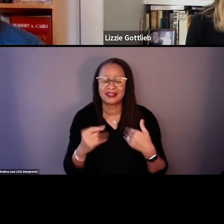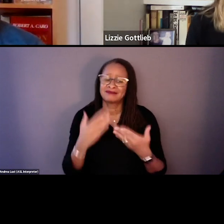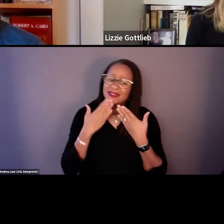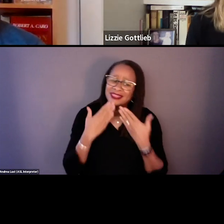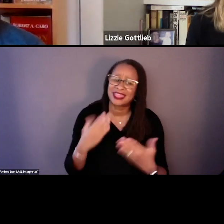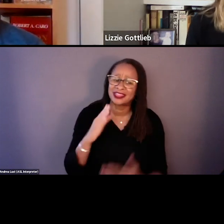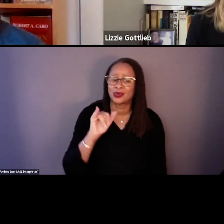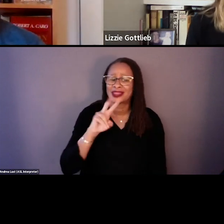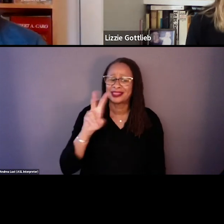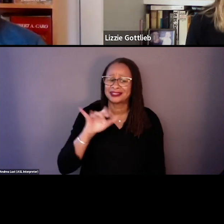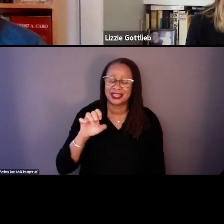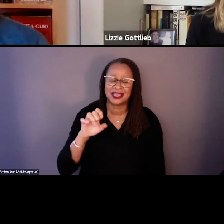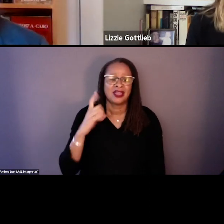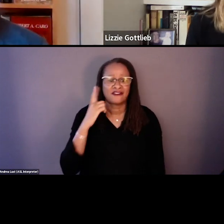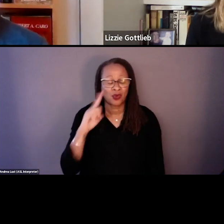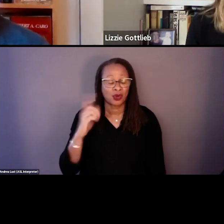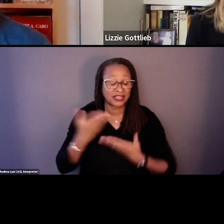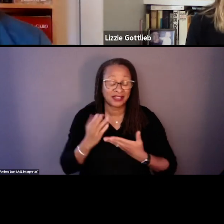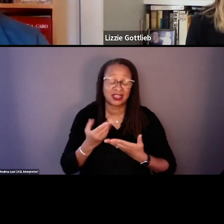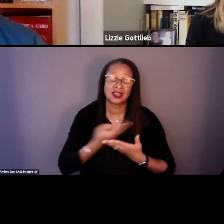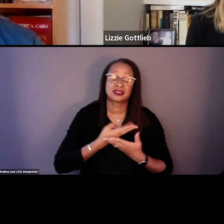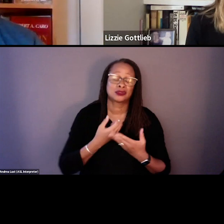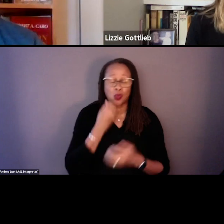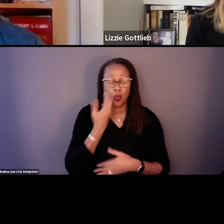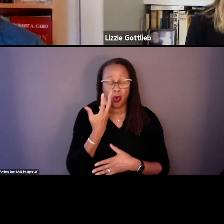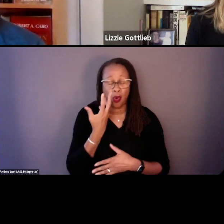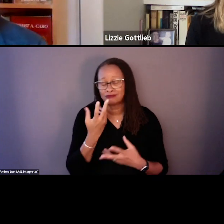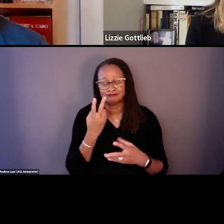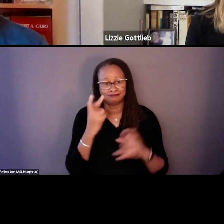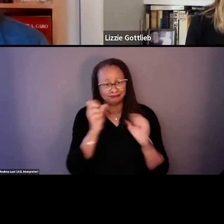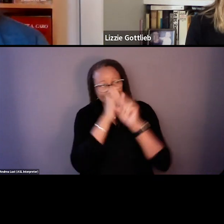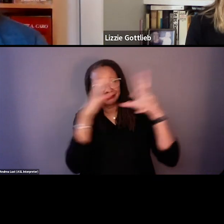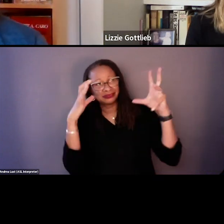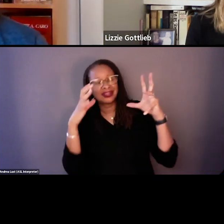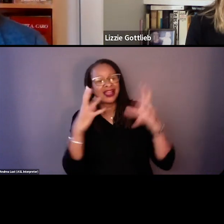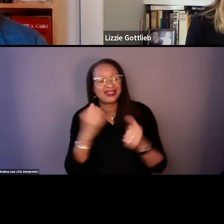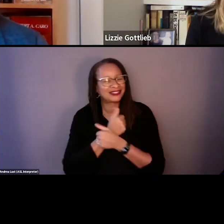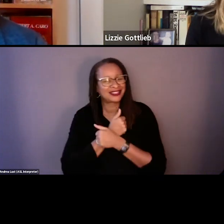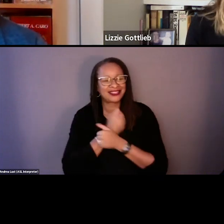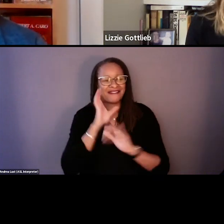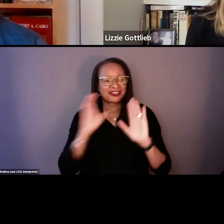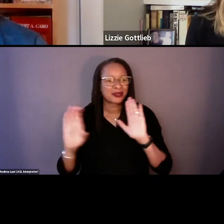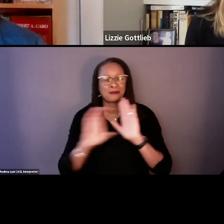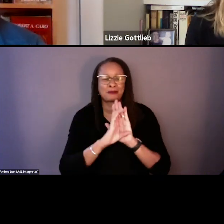And I'd like to speak for all Caro fans, I believe, by saying, I look even more forward to the fruits of their collaboration